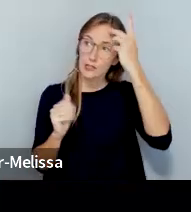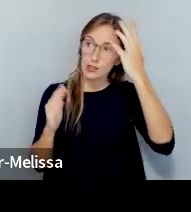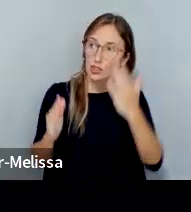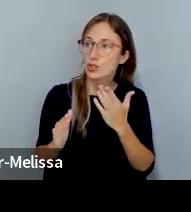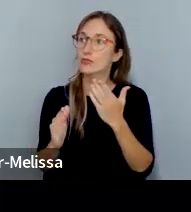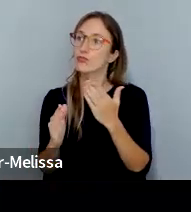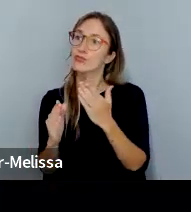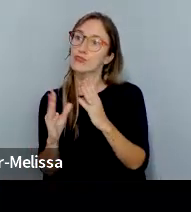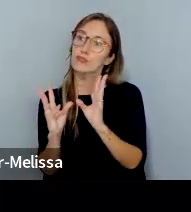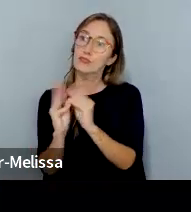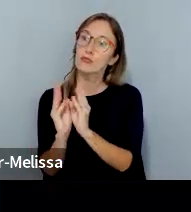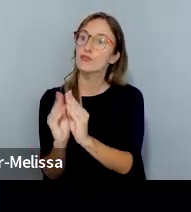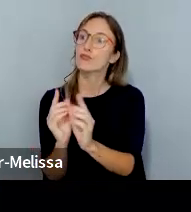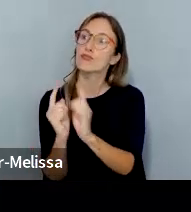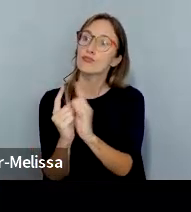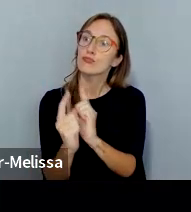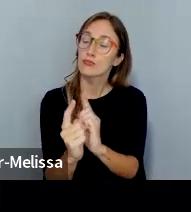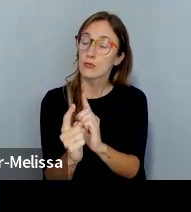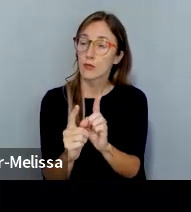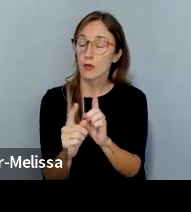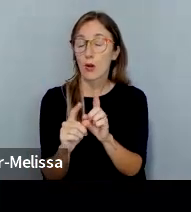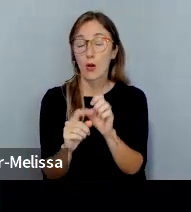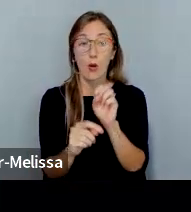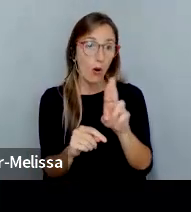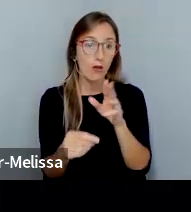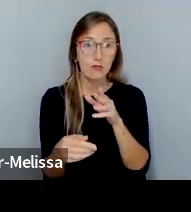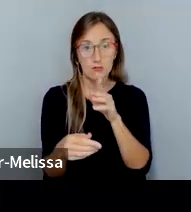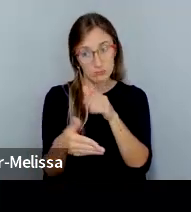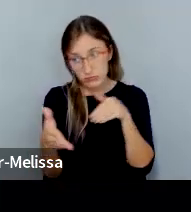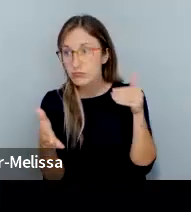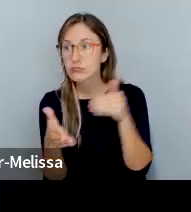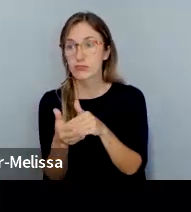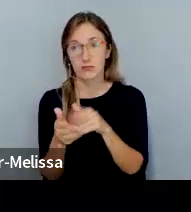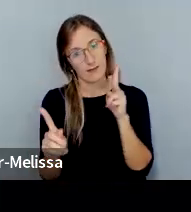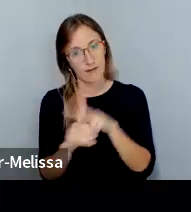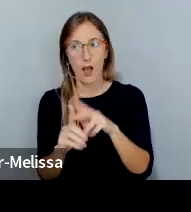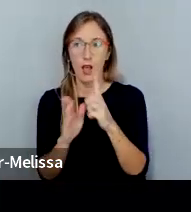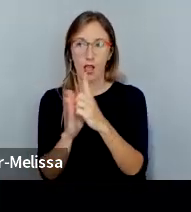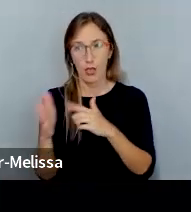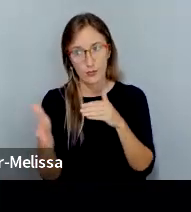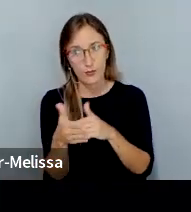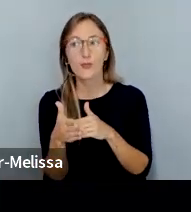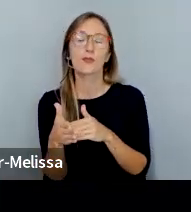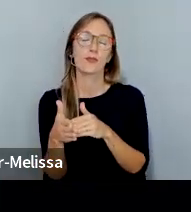the streets, some of it is being in meetings with policymakers and